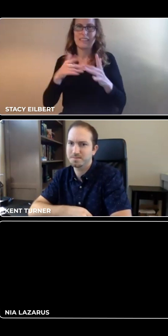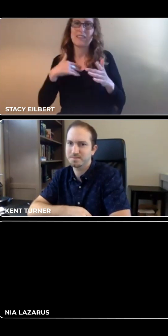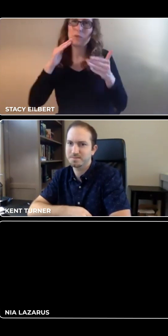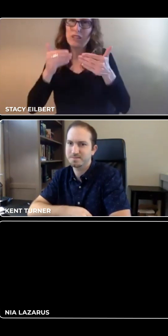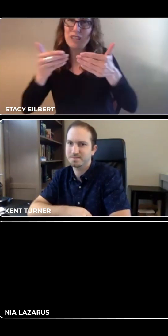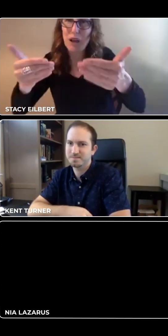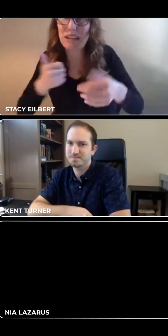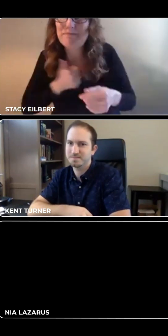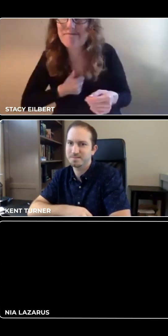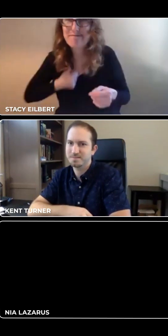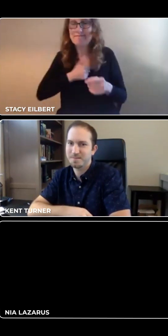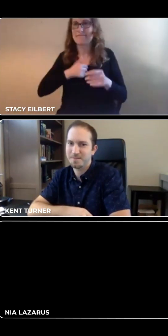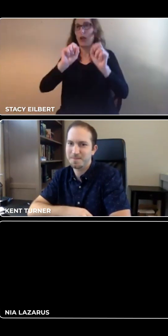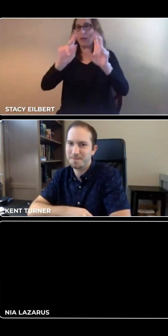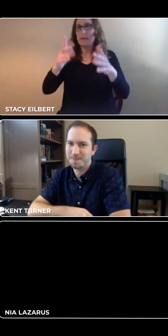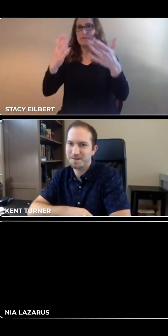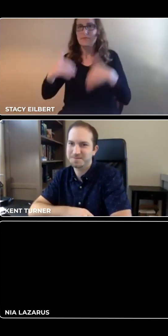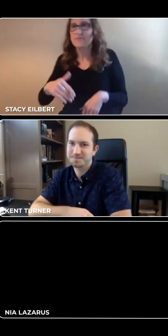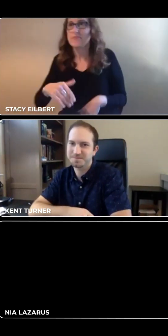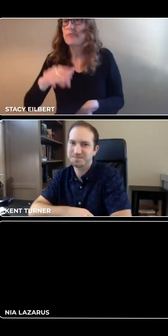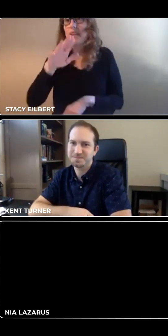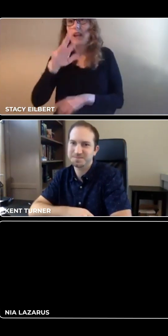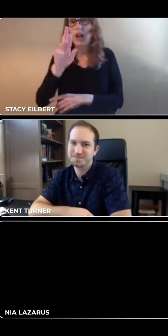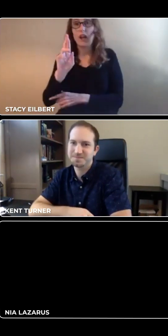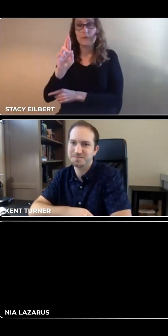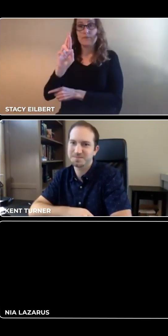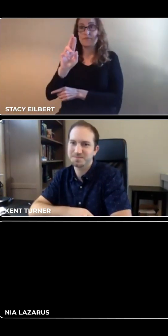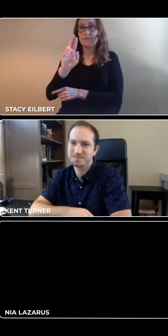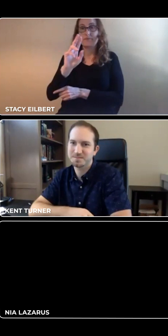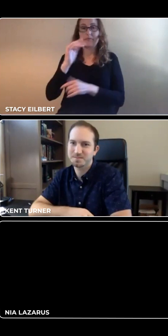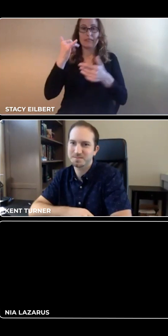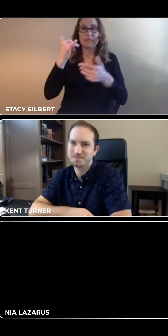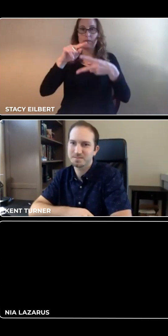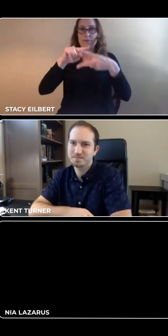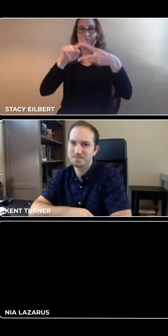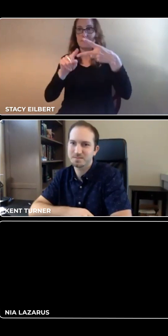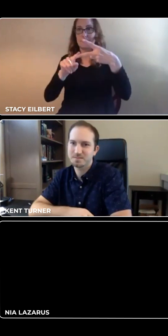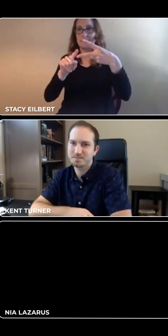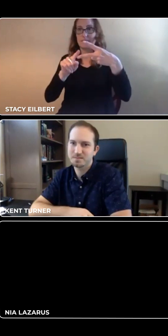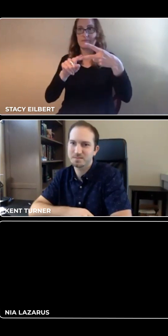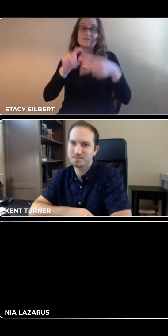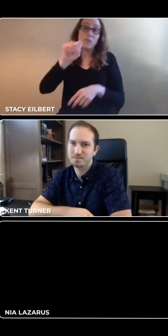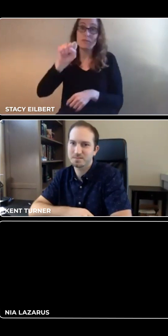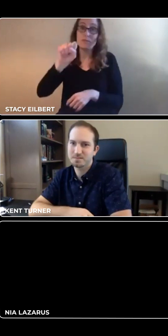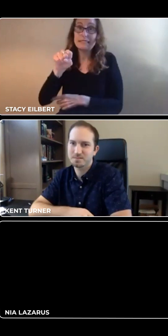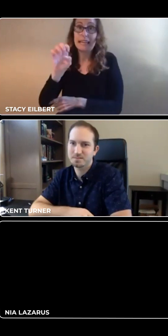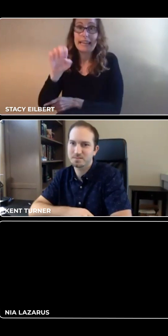Okay, Nia, I think it's your connection. I'm gonna have to continue. I apologize.